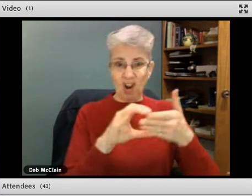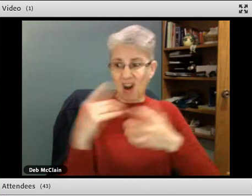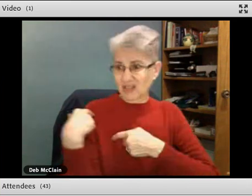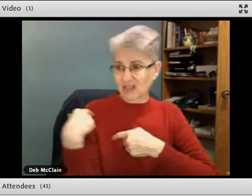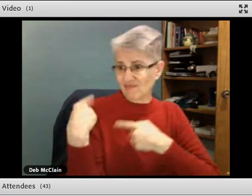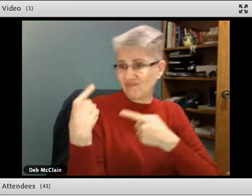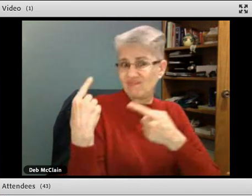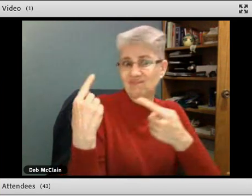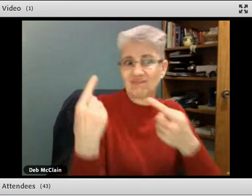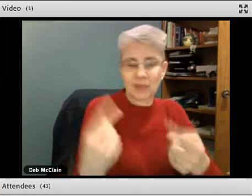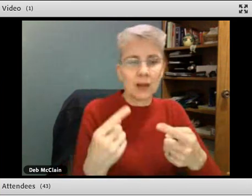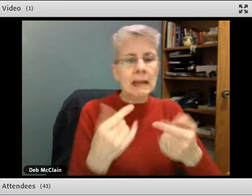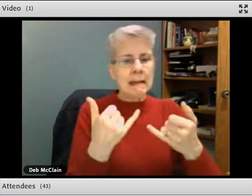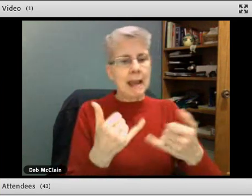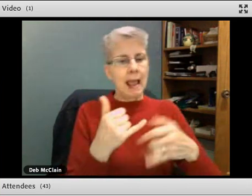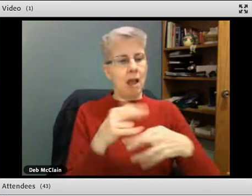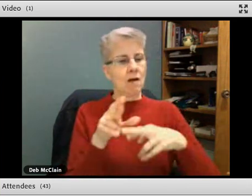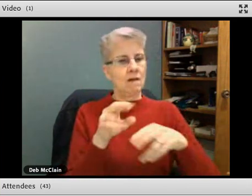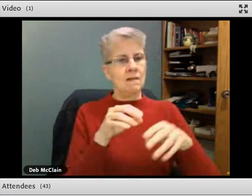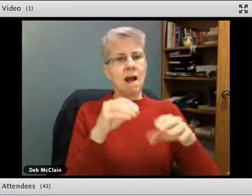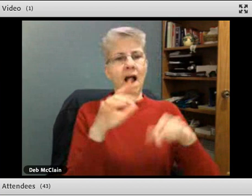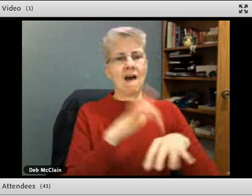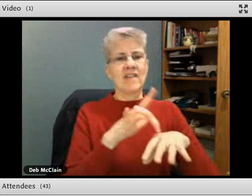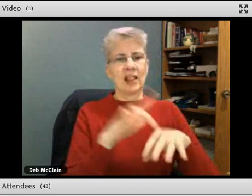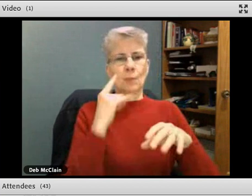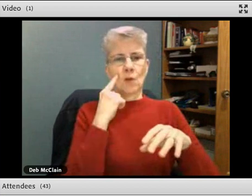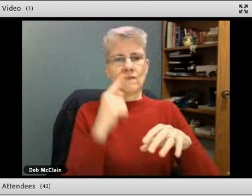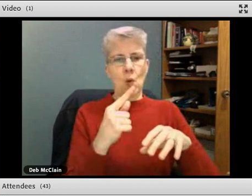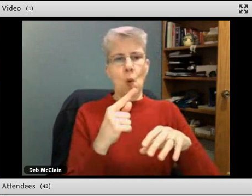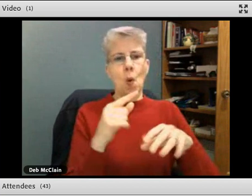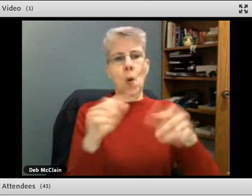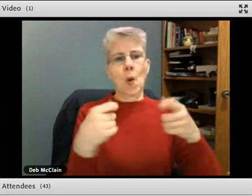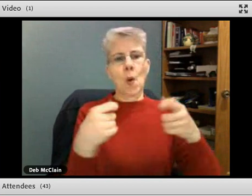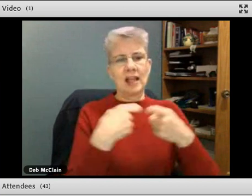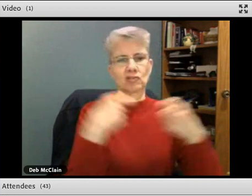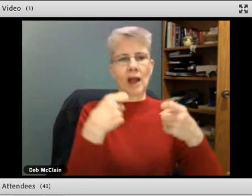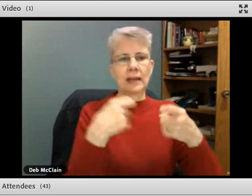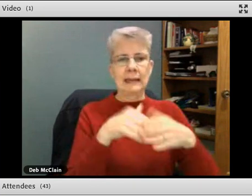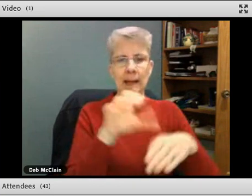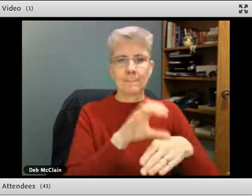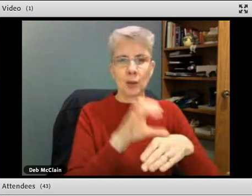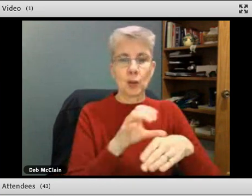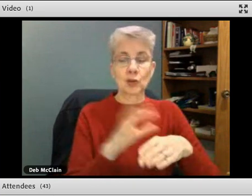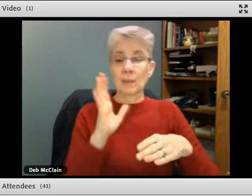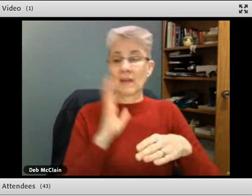available in electronic form. Using, at that time, using tapes, reel-to-reel tapes